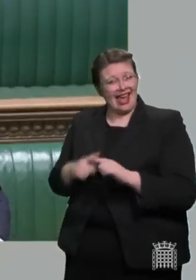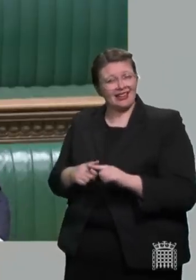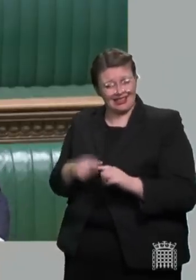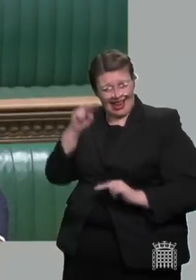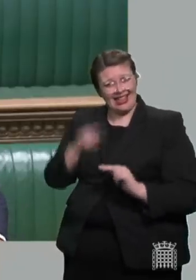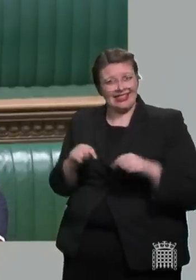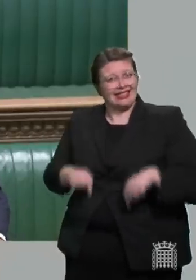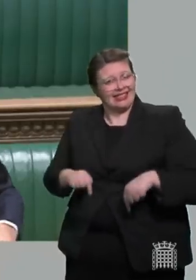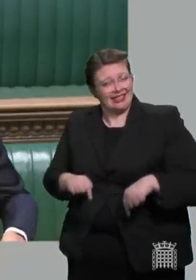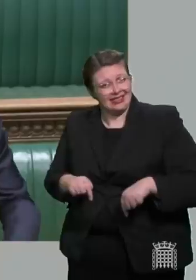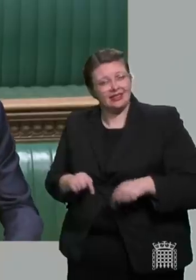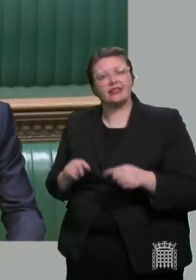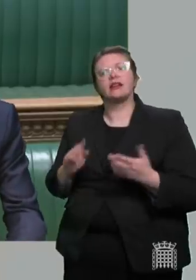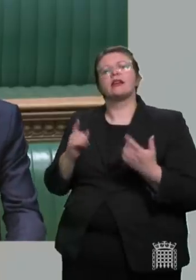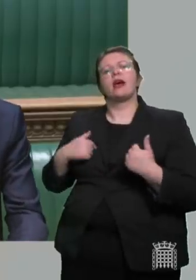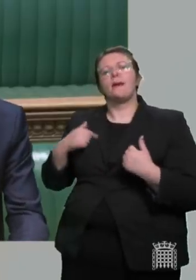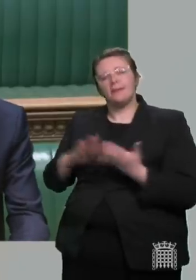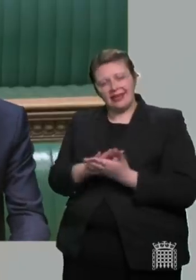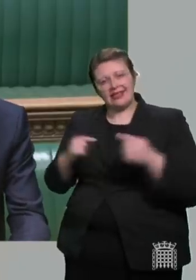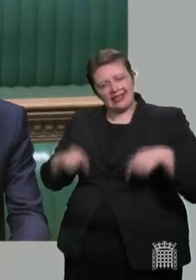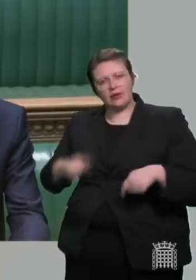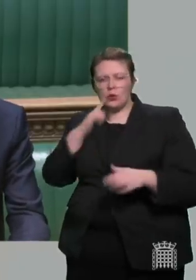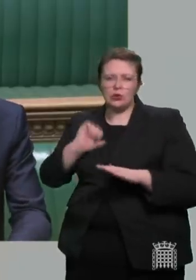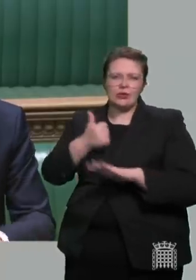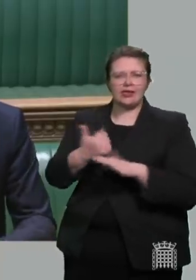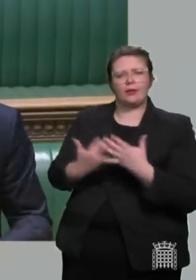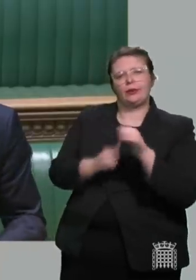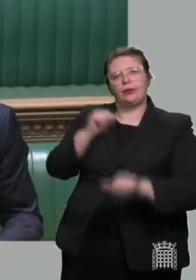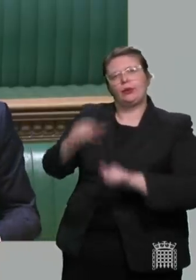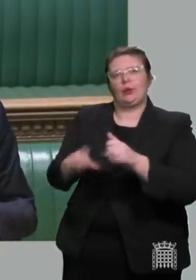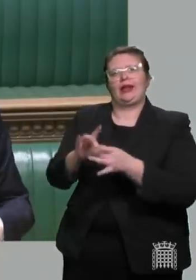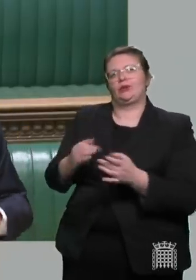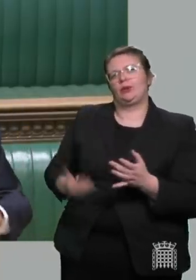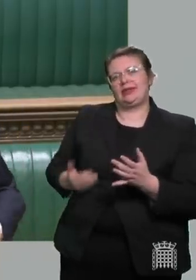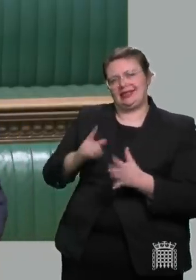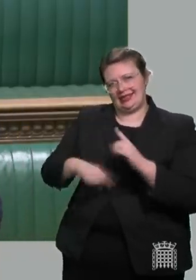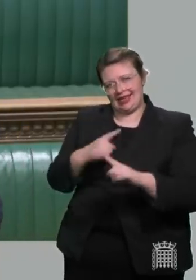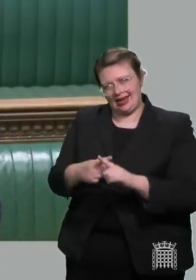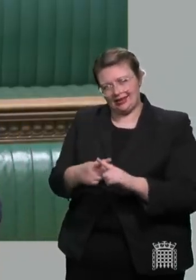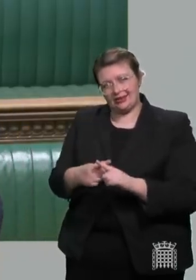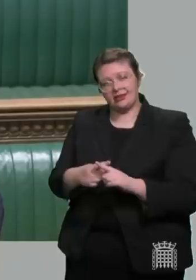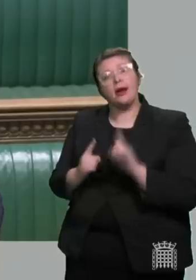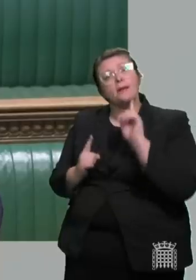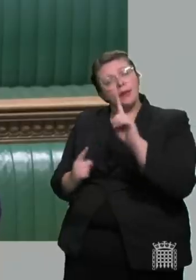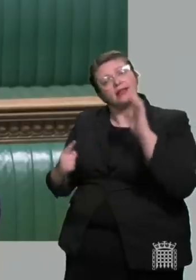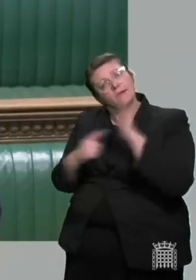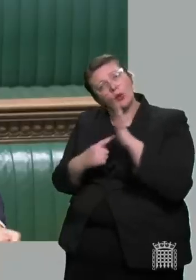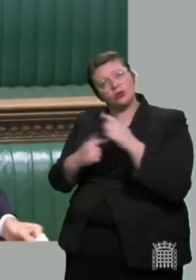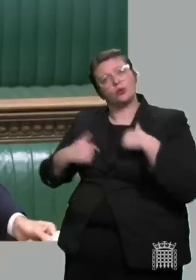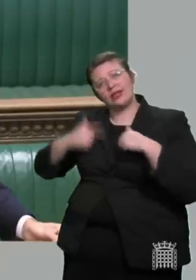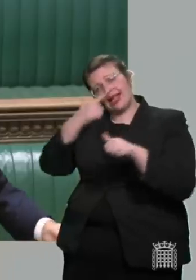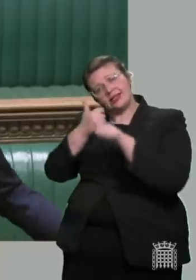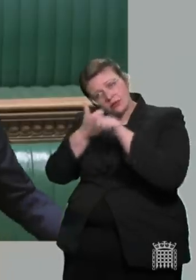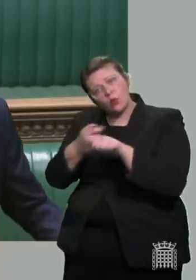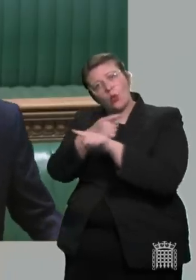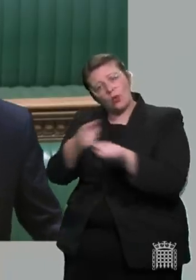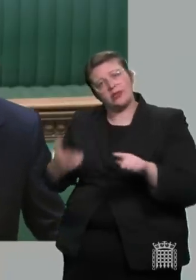a pro-business tax regime. But we need to do even more to encourage businesses to invest right now.